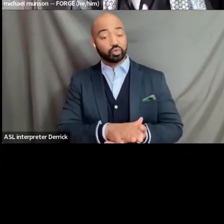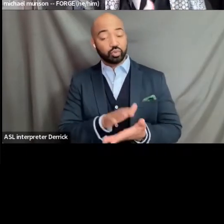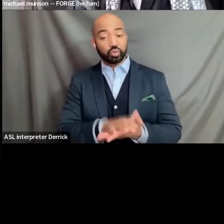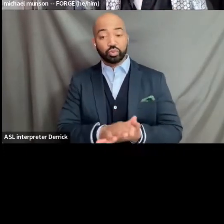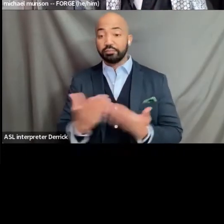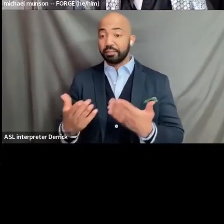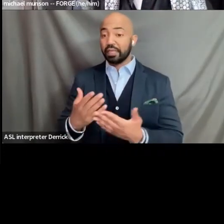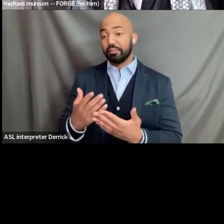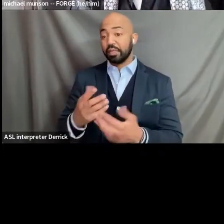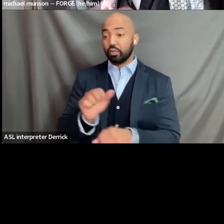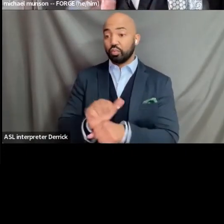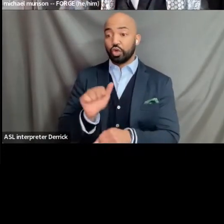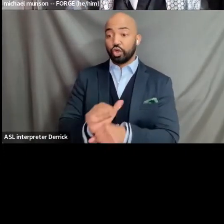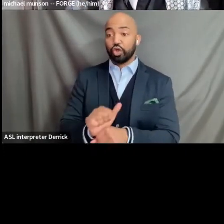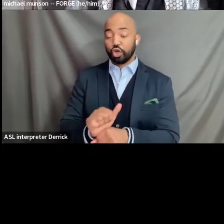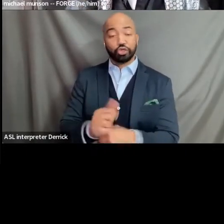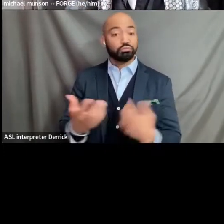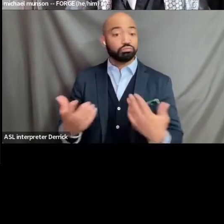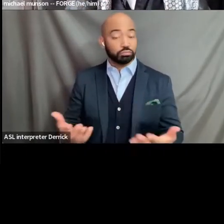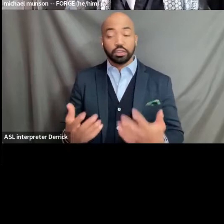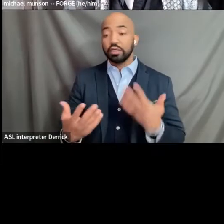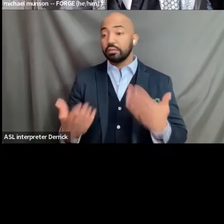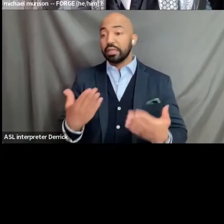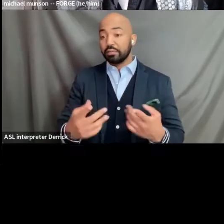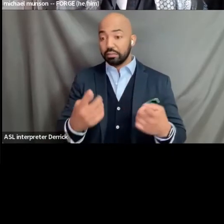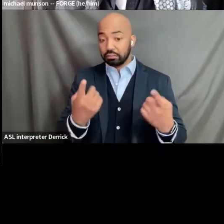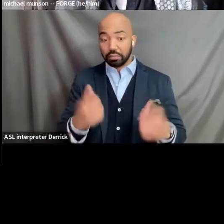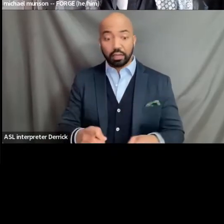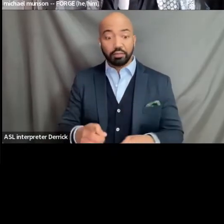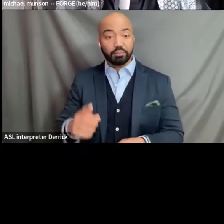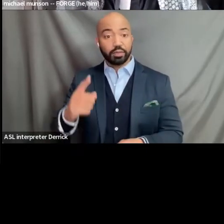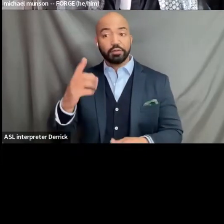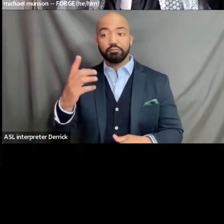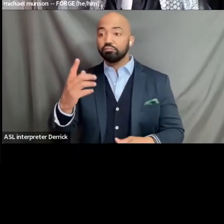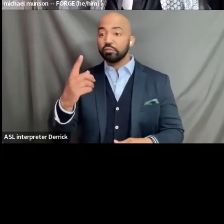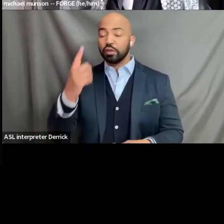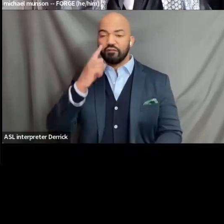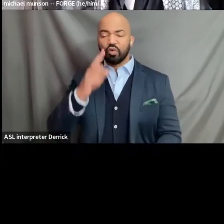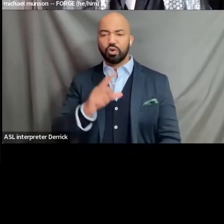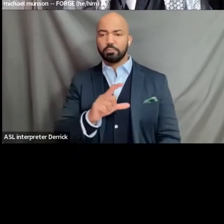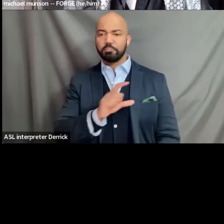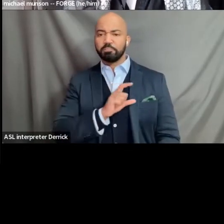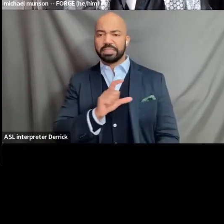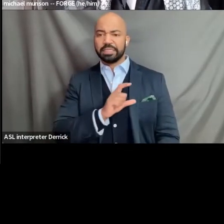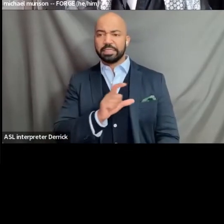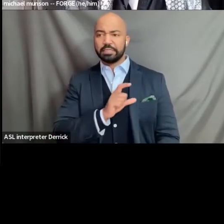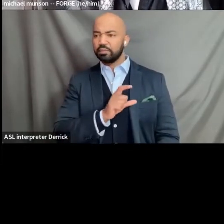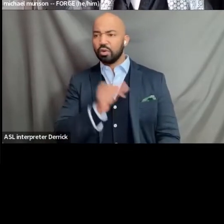with weapons coming to school. It can be involved as law enforcement won't protect me so I need to protect myself.